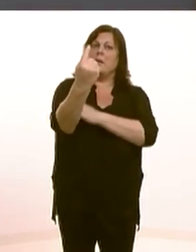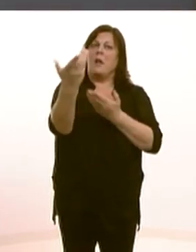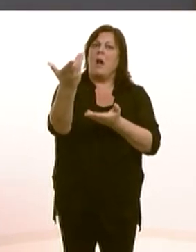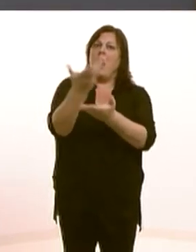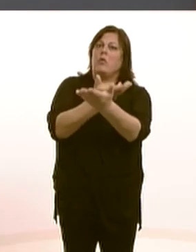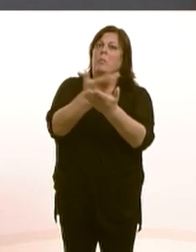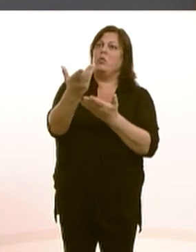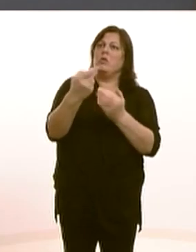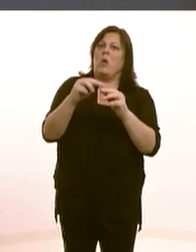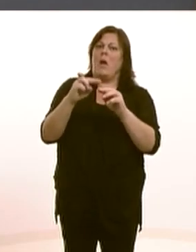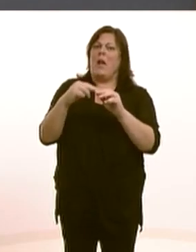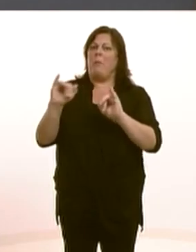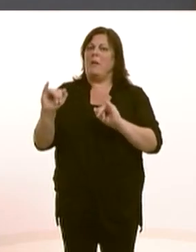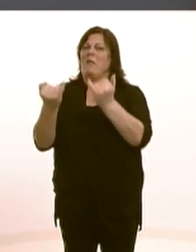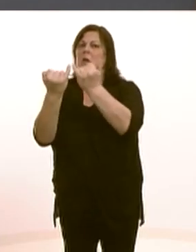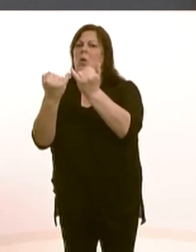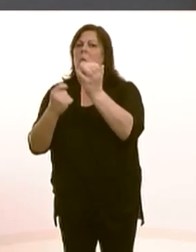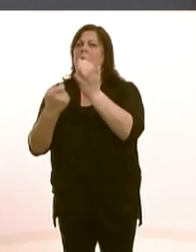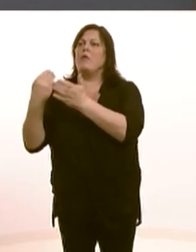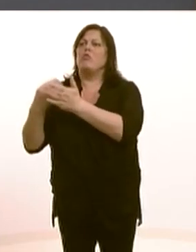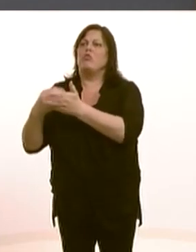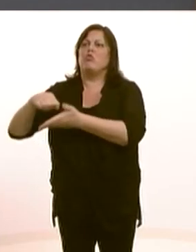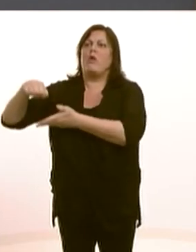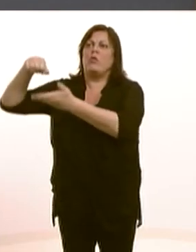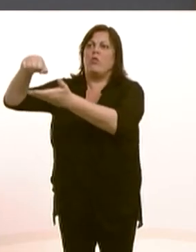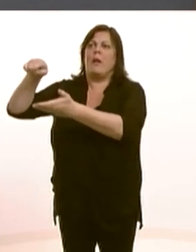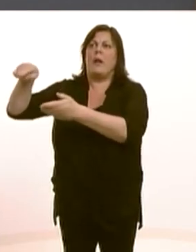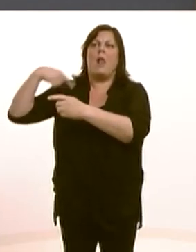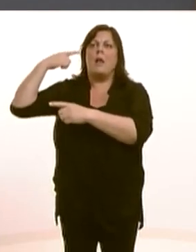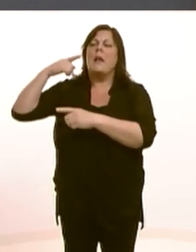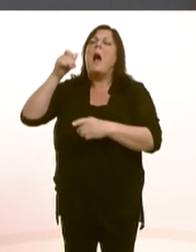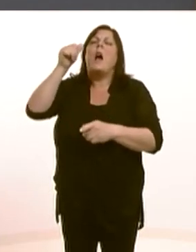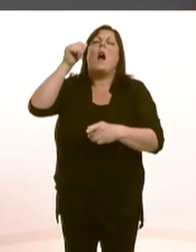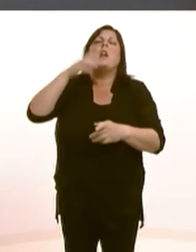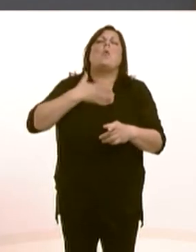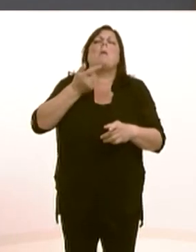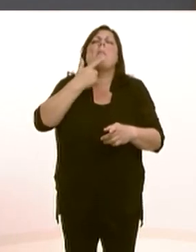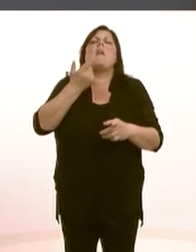I donít want to sound pessimistic, but I have a feeling that we may end up with the odd dispute with the Treasury.